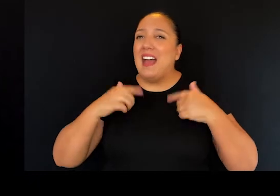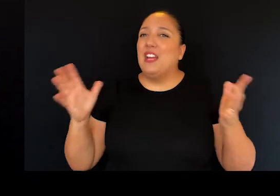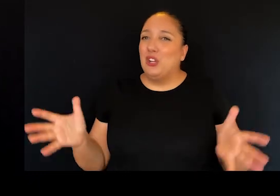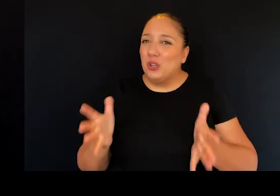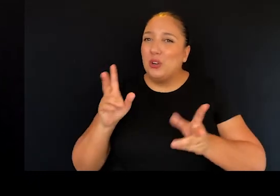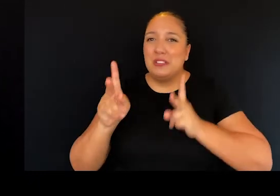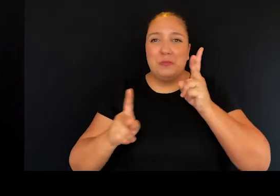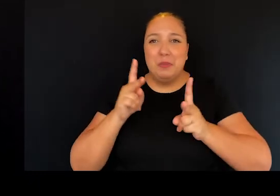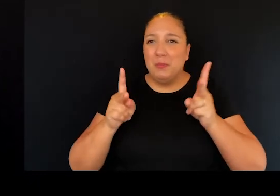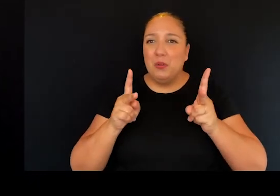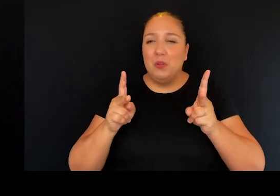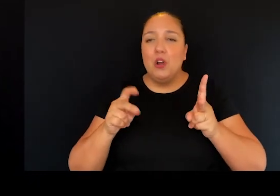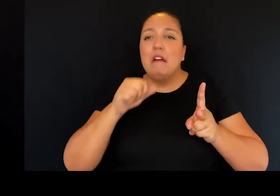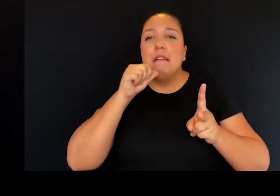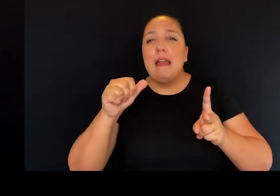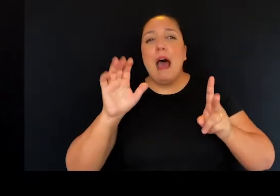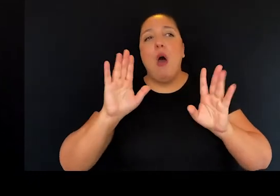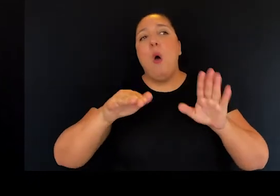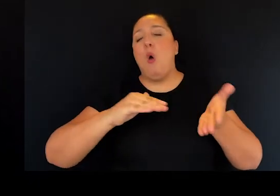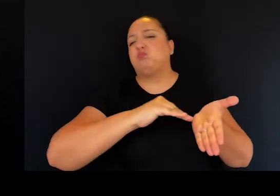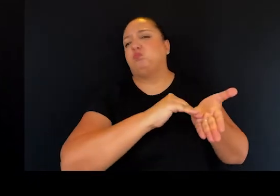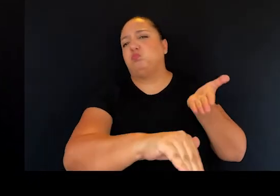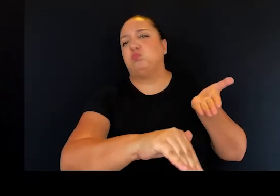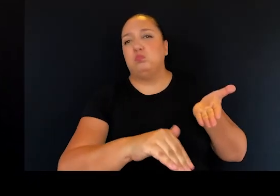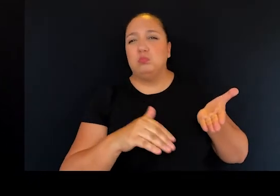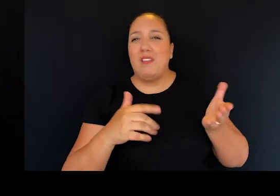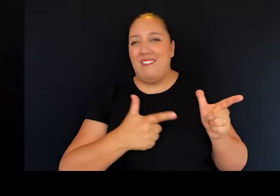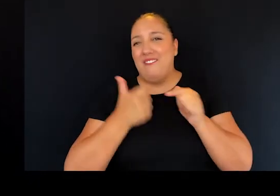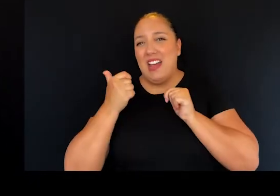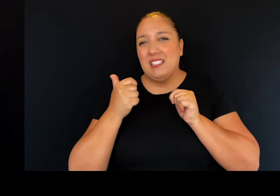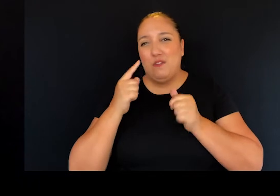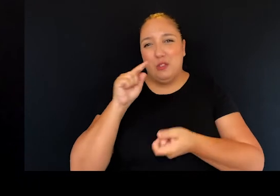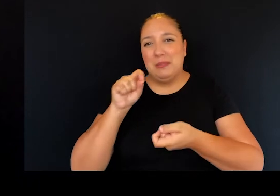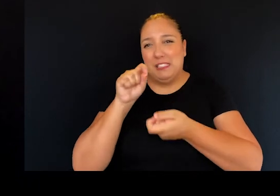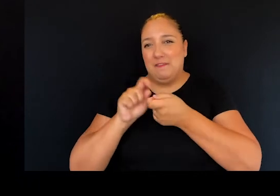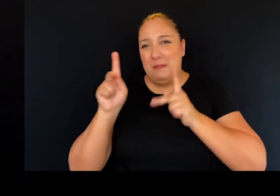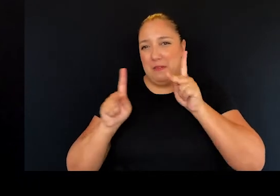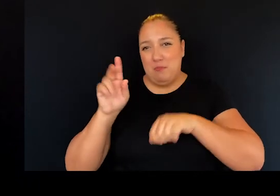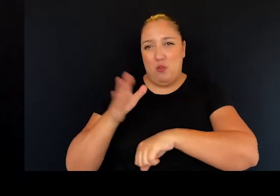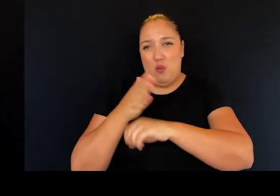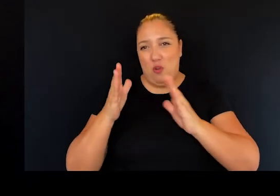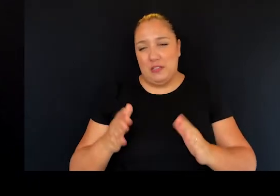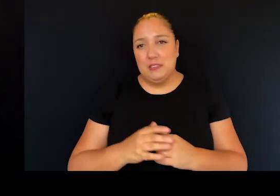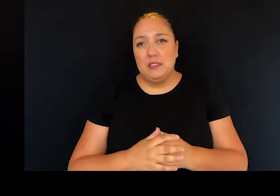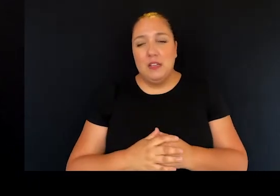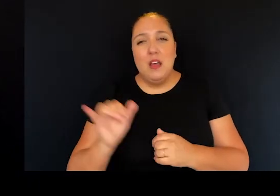so quickly to certain artists, and to really keep in mind who we're holding up against certain standards